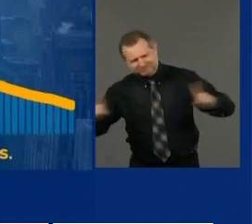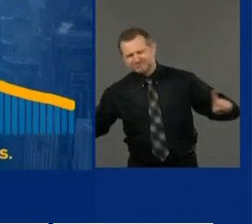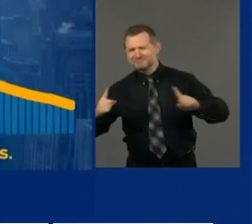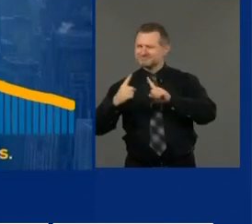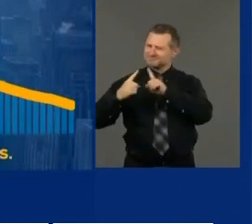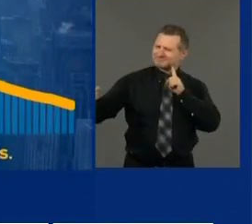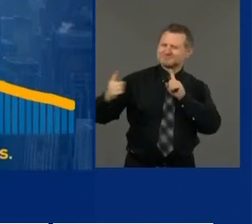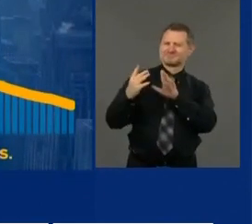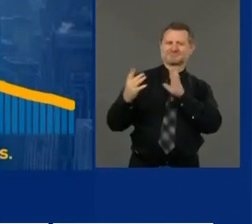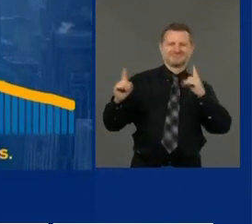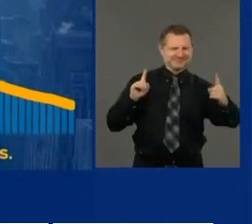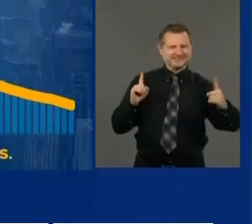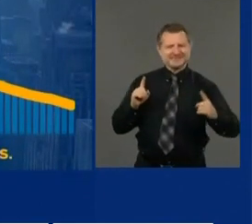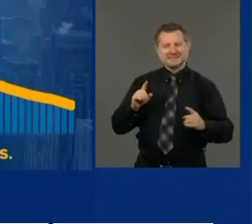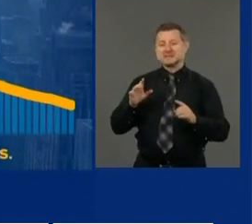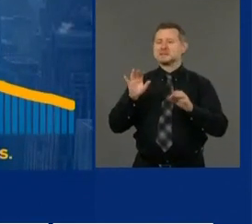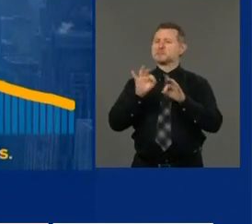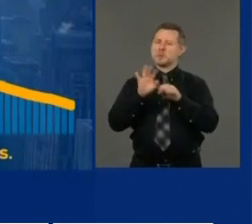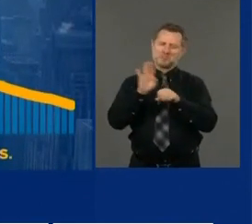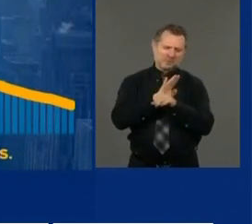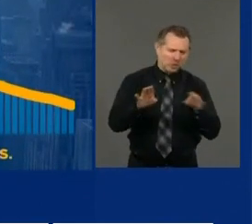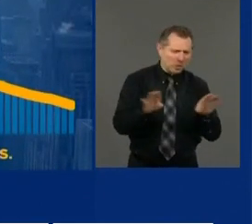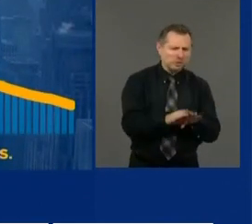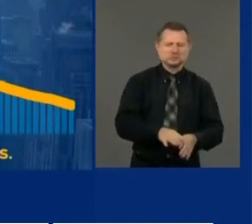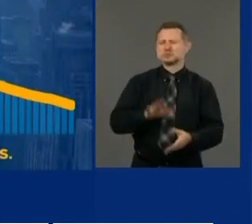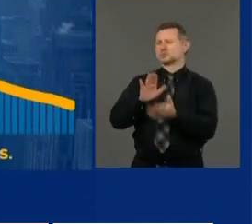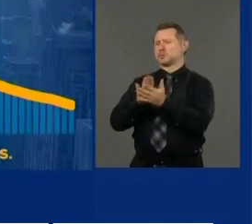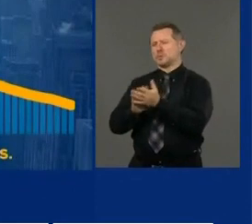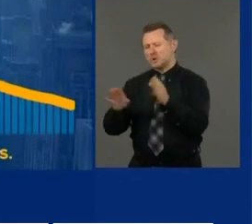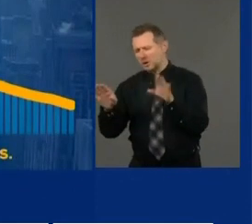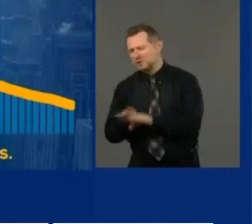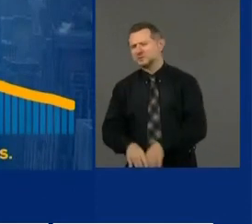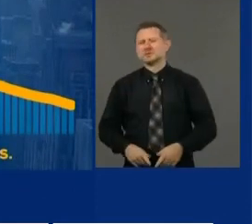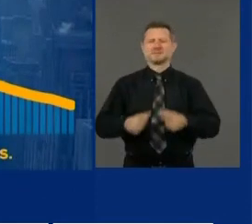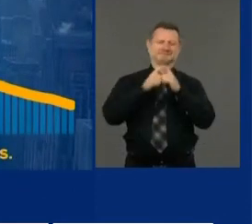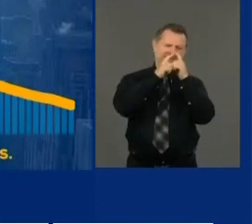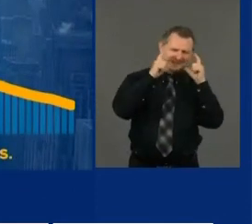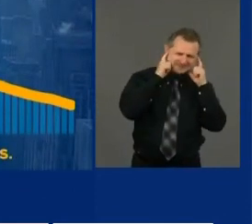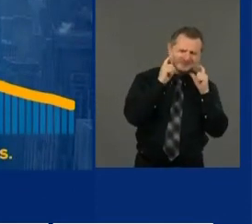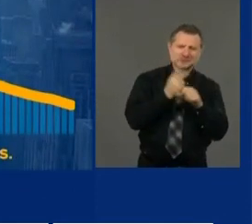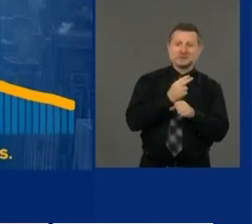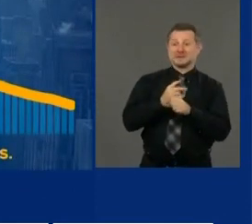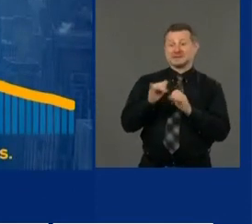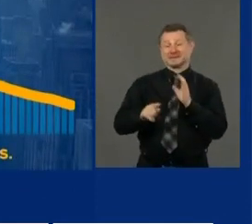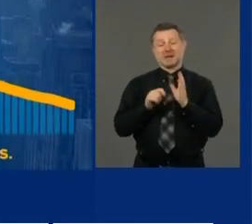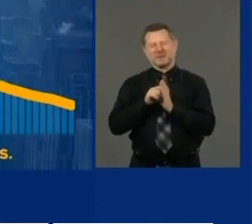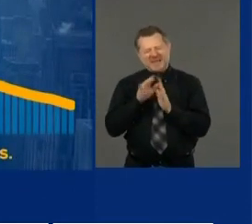STOP?